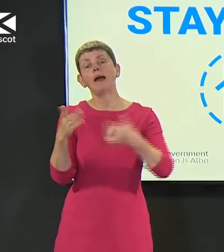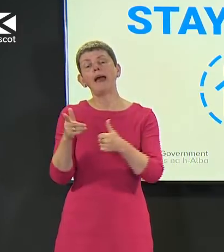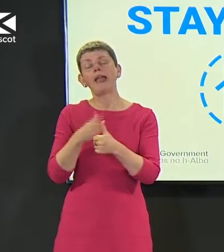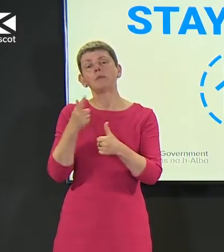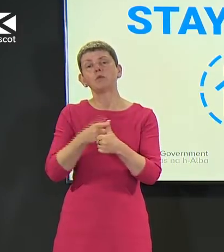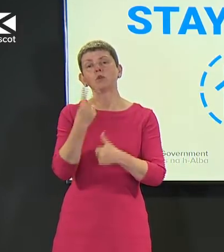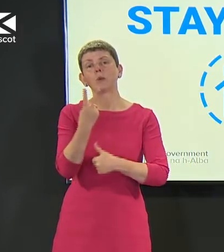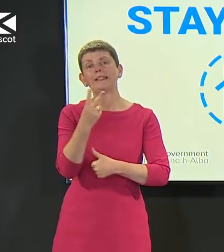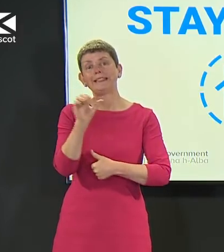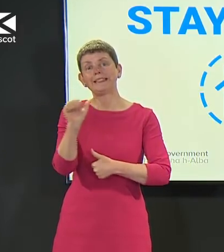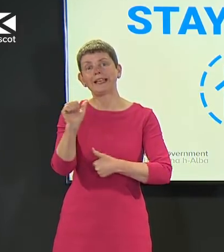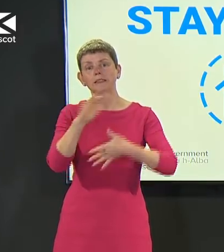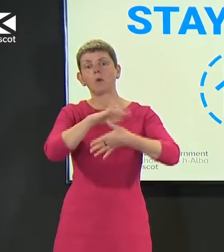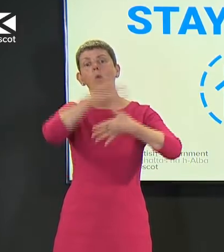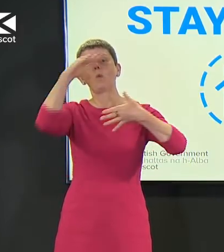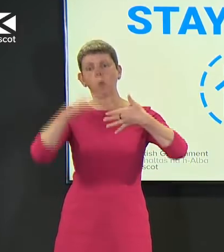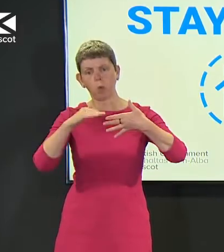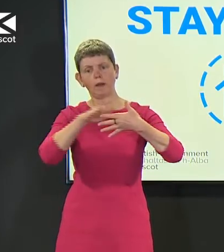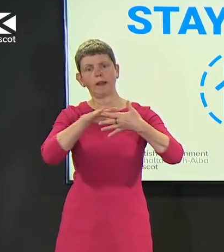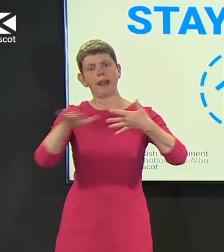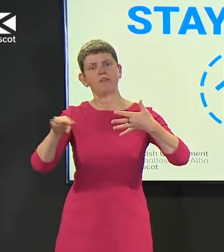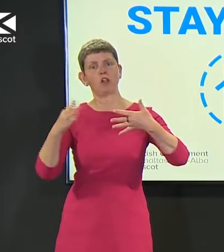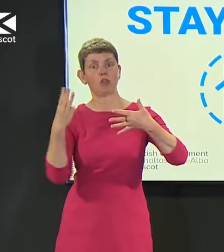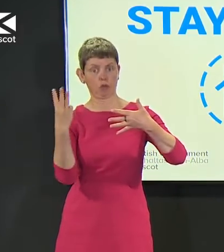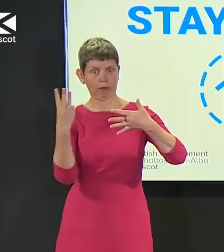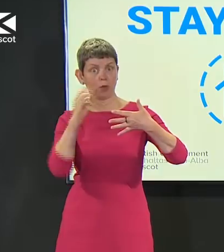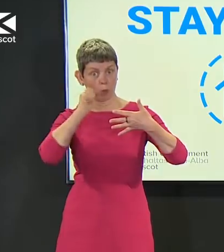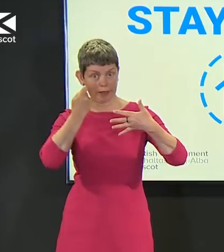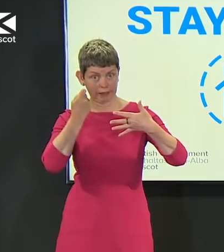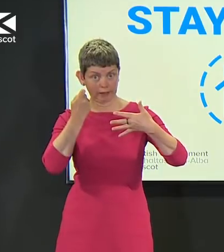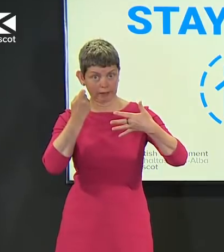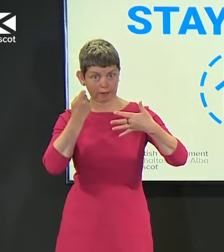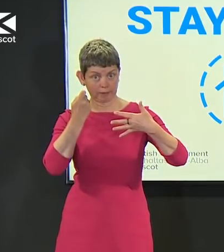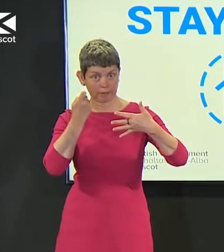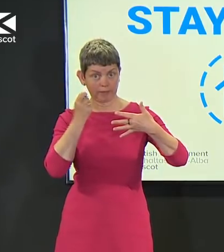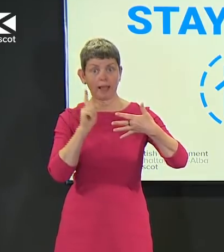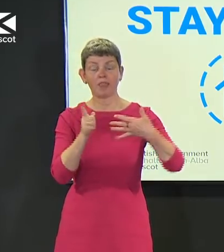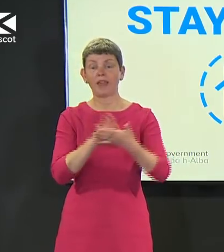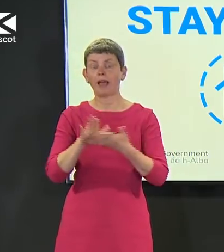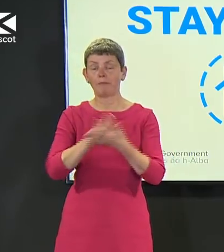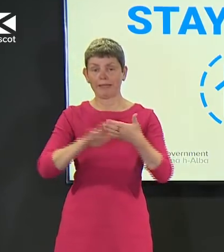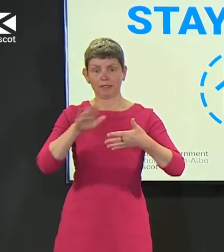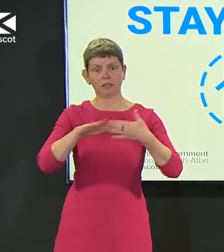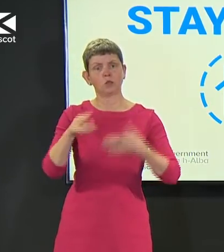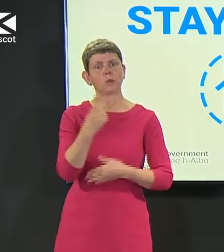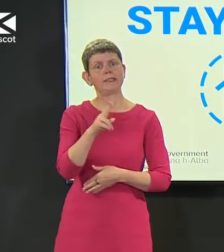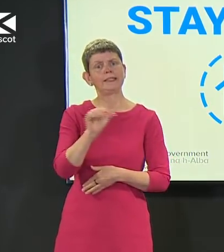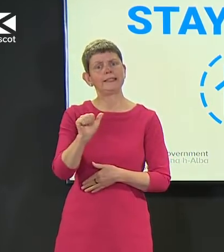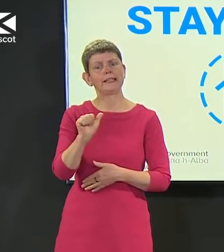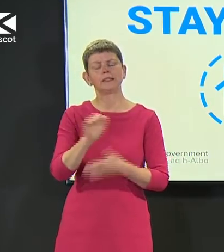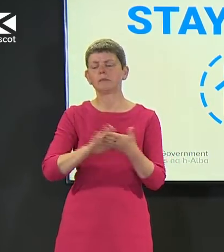less than two weeks away that means amongst other things that on that date shops will fully reopen